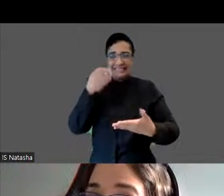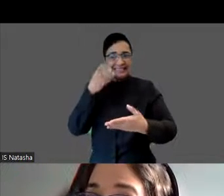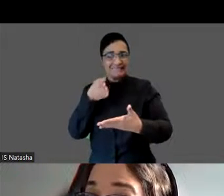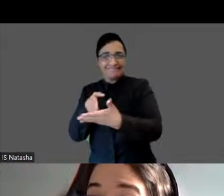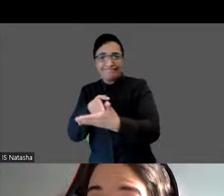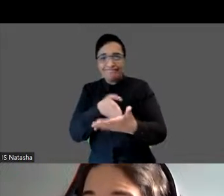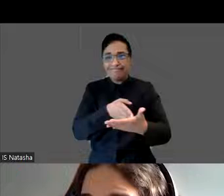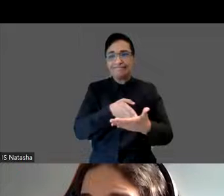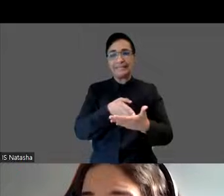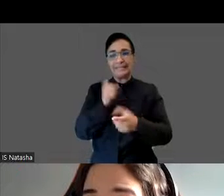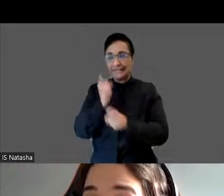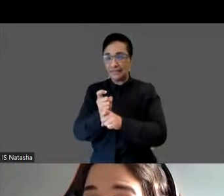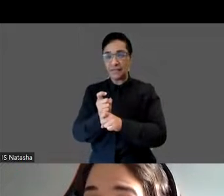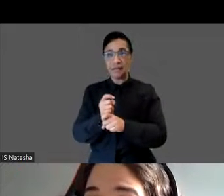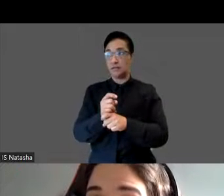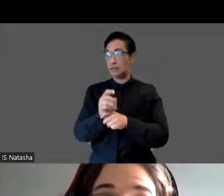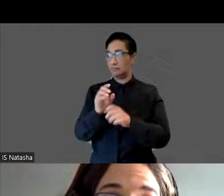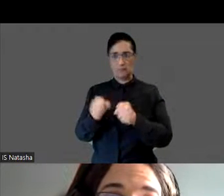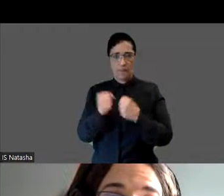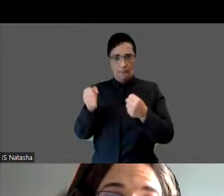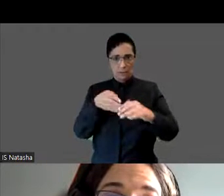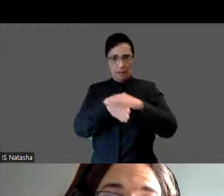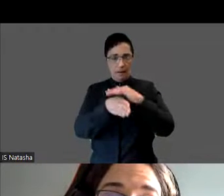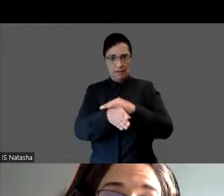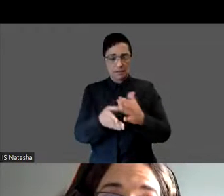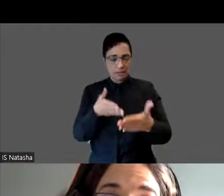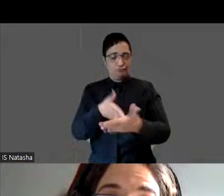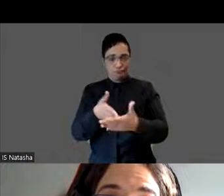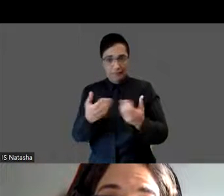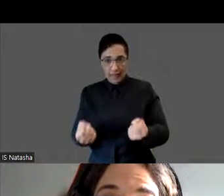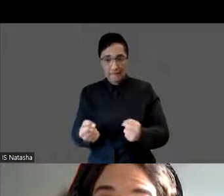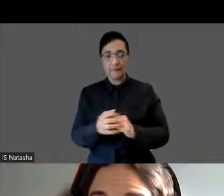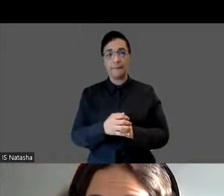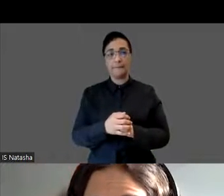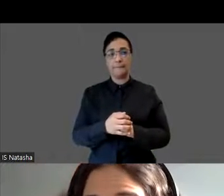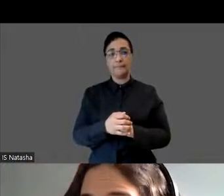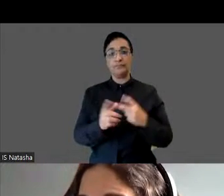It's sometimes not accessible also for persons with disabilities. Capacity.